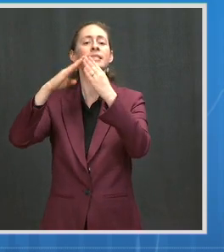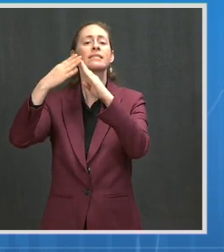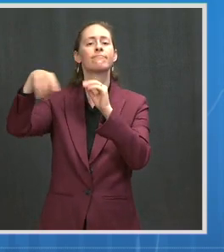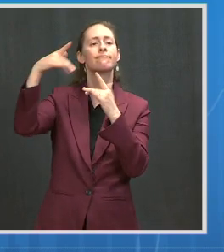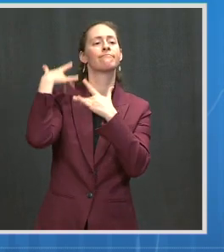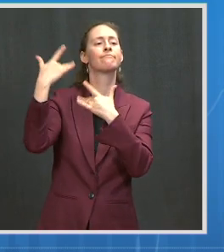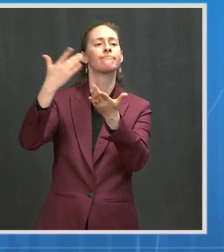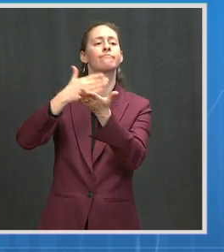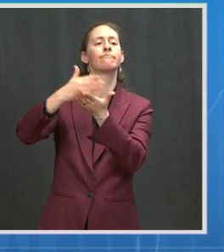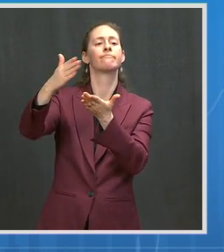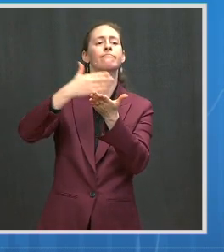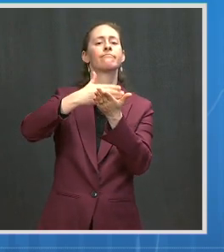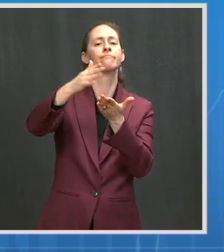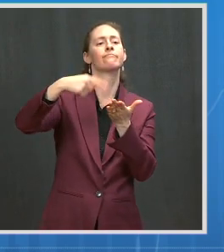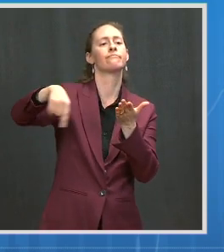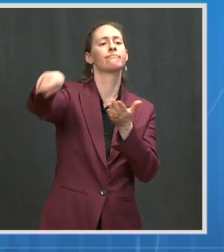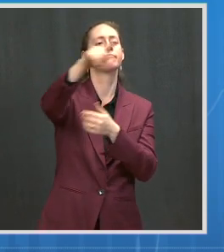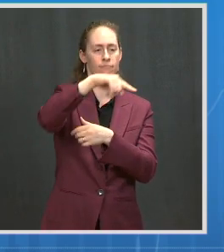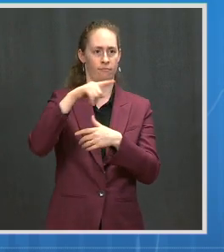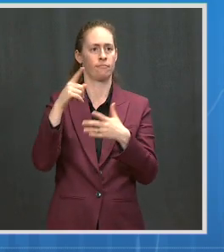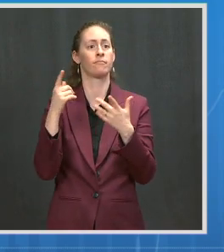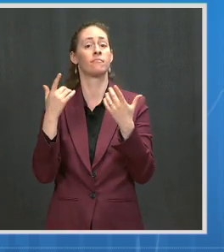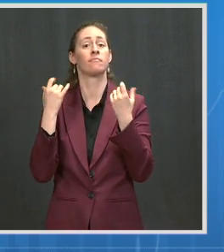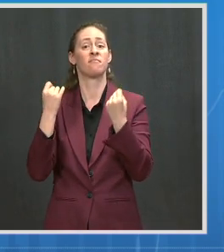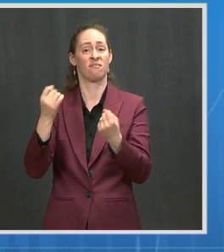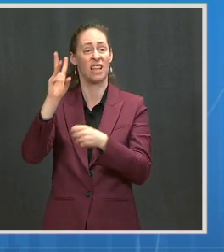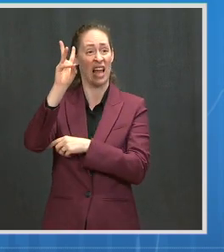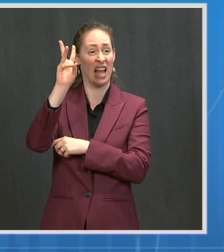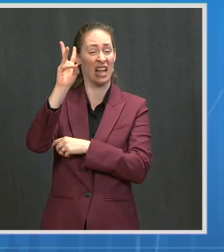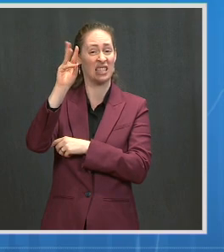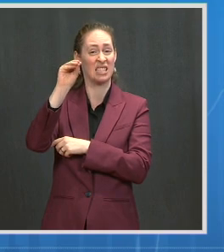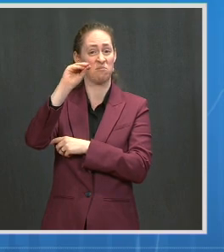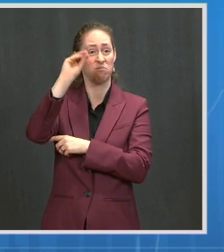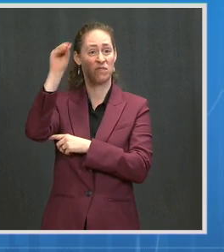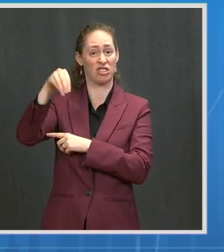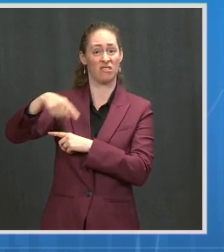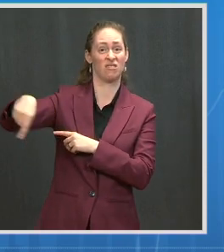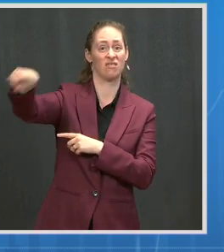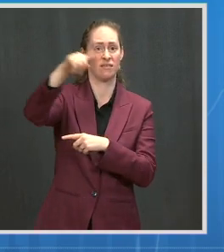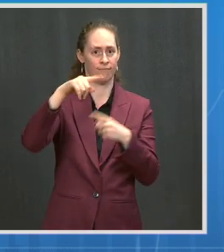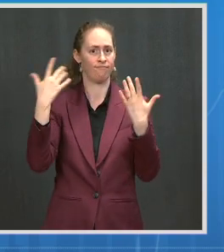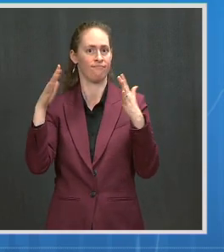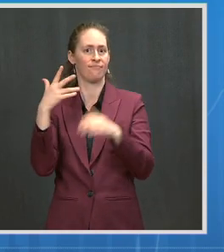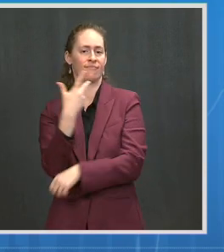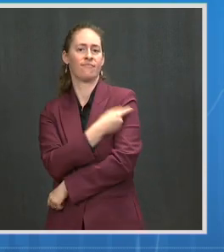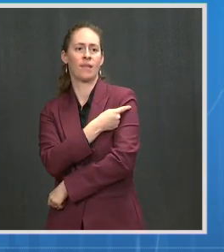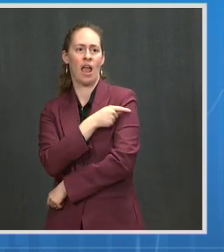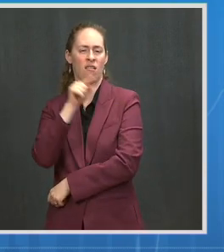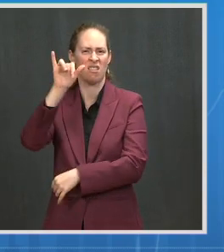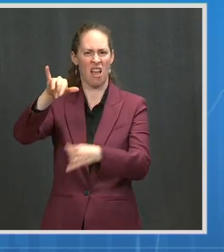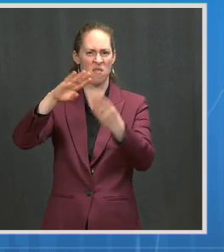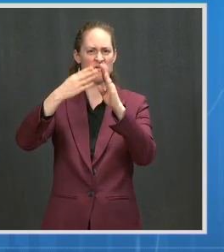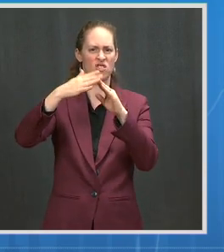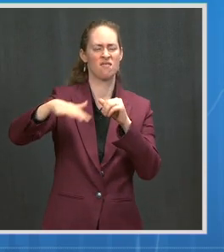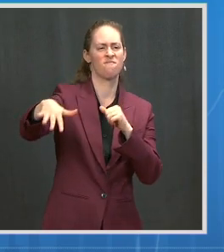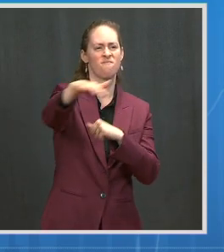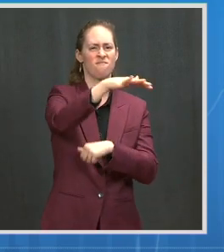And since our community health center program started, about 70 percent of shots administered through those centers have gone to people of color as well.